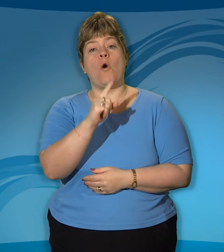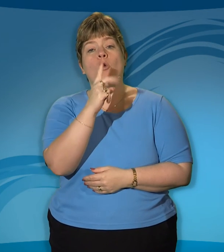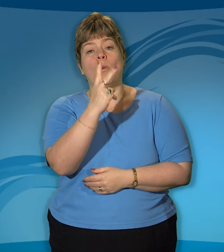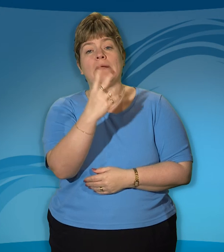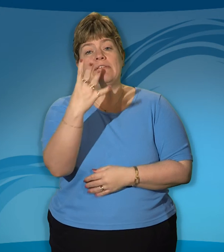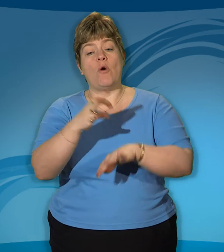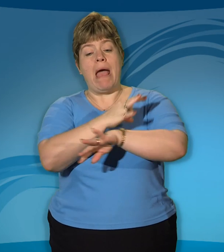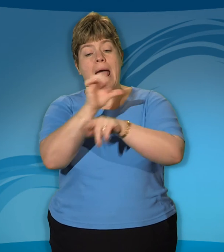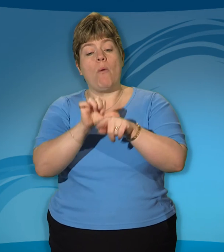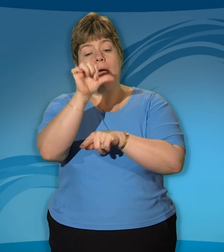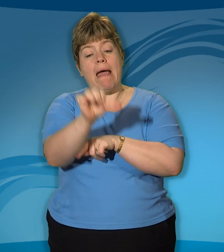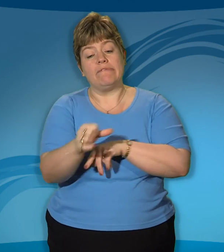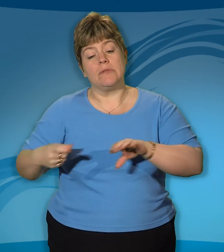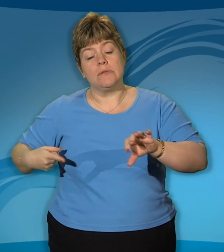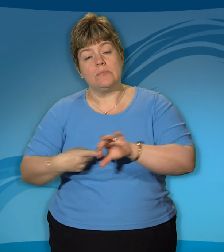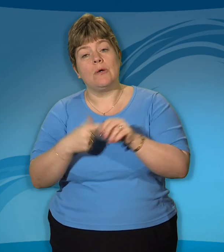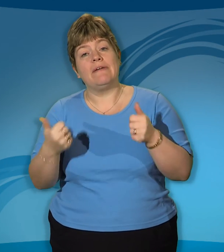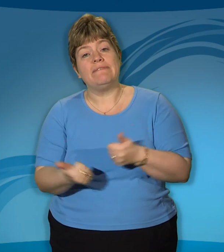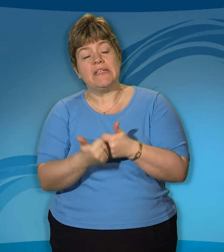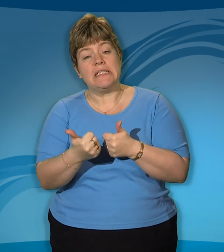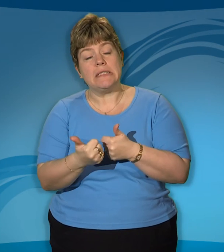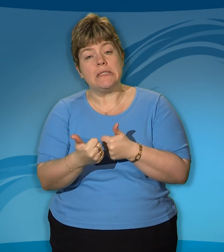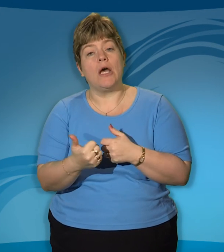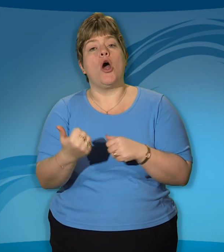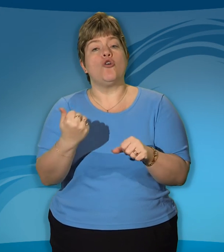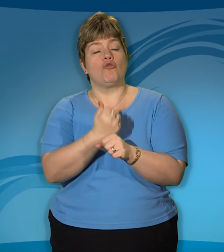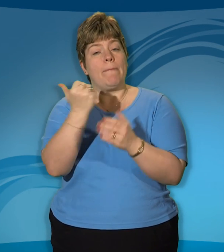For the first 24 hours after your procedure you should: